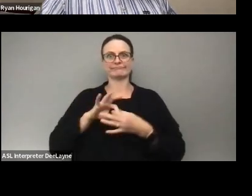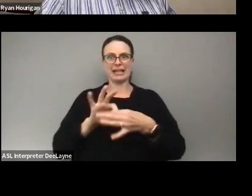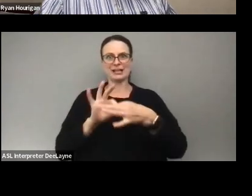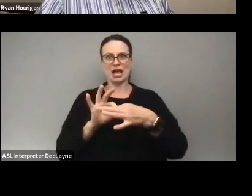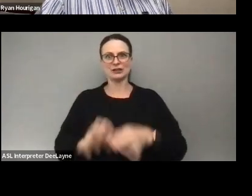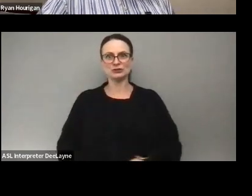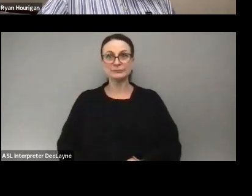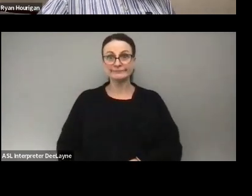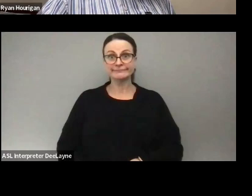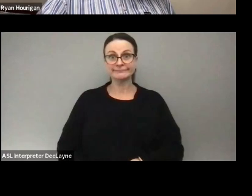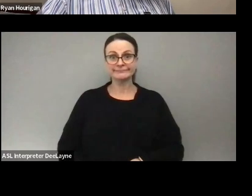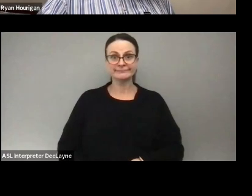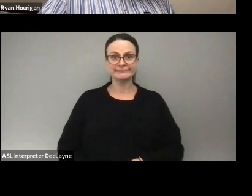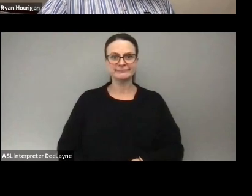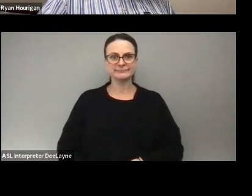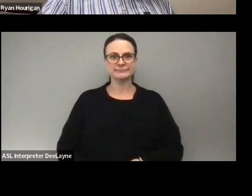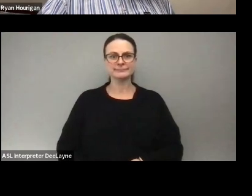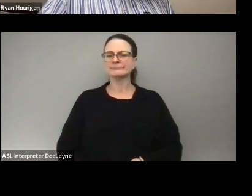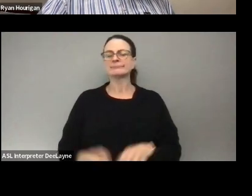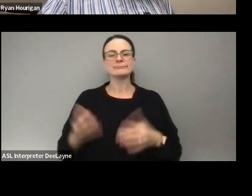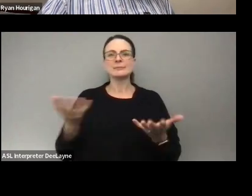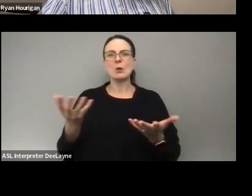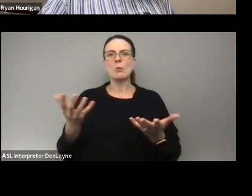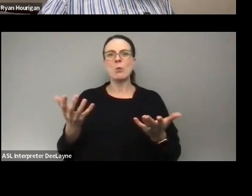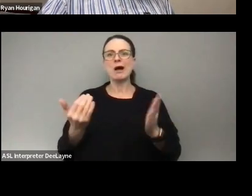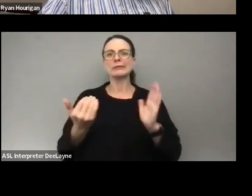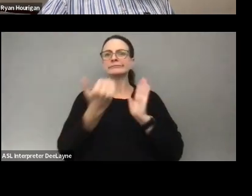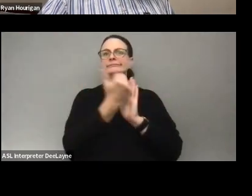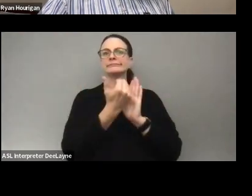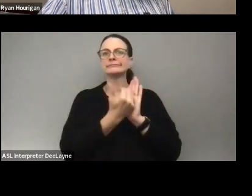So, what are the guidelines of engagement?